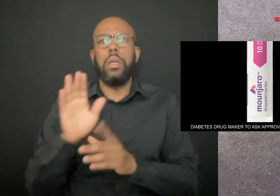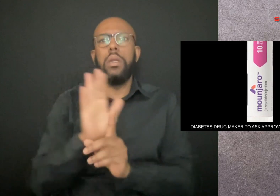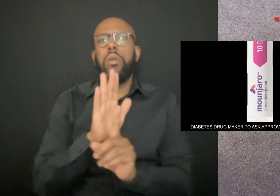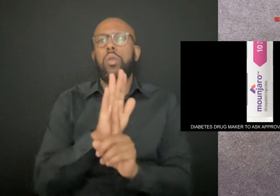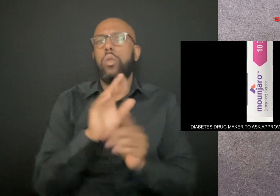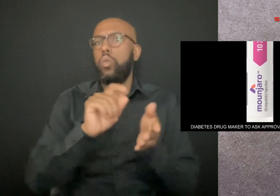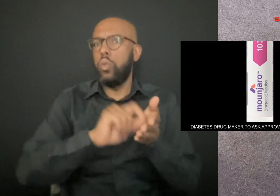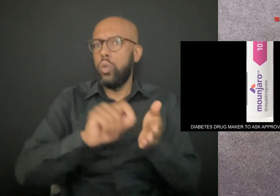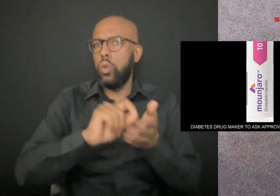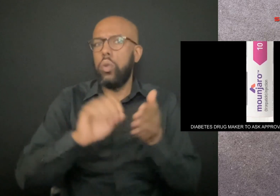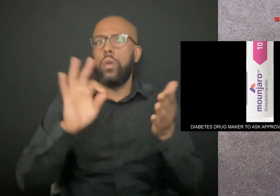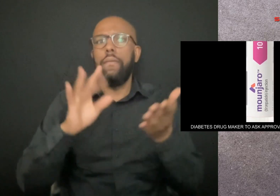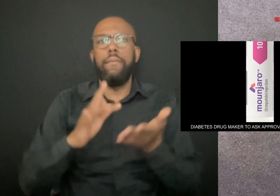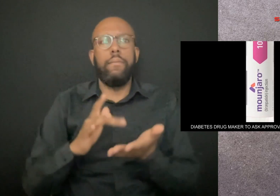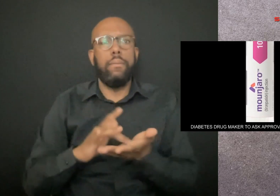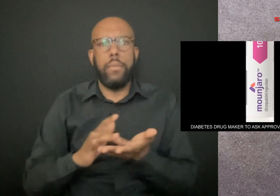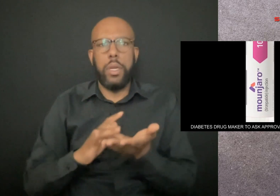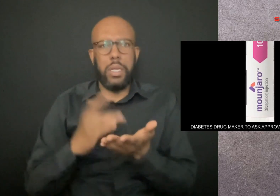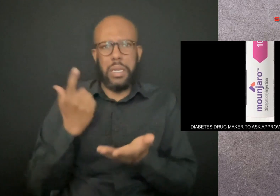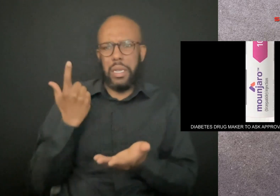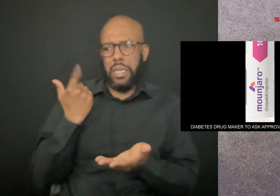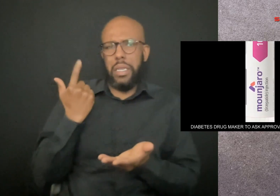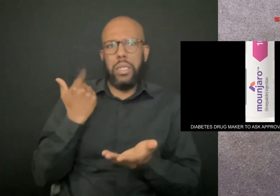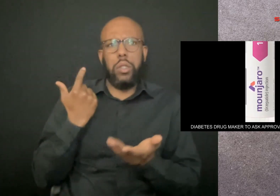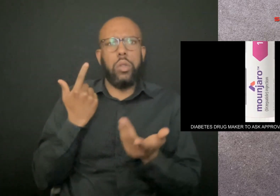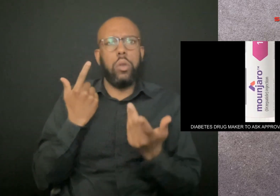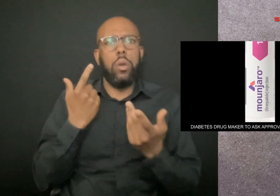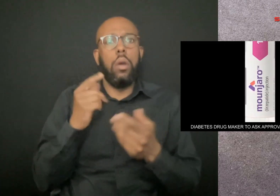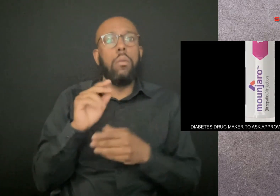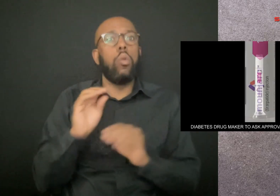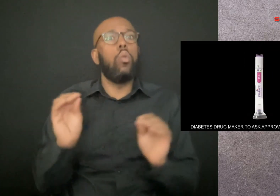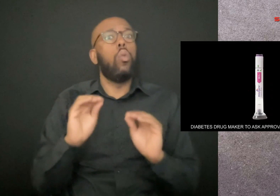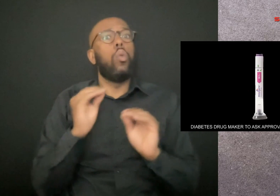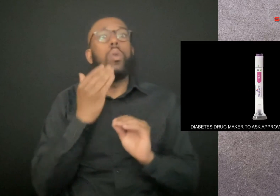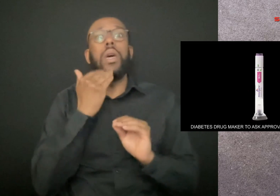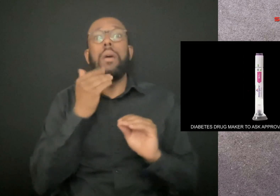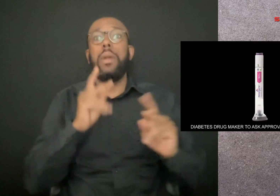non-diabetic people who were overweight or obese